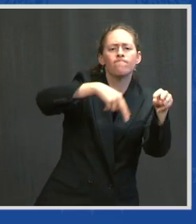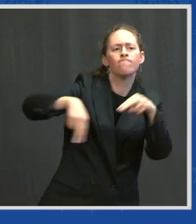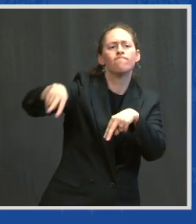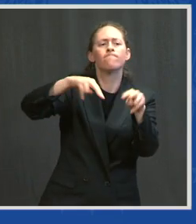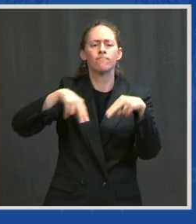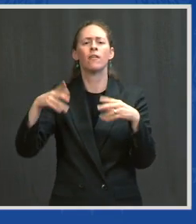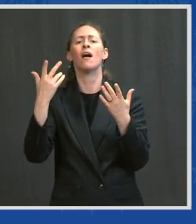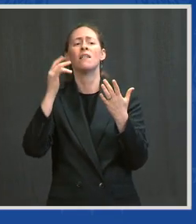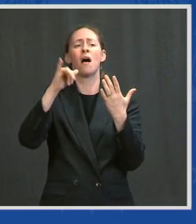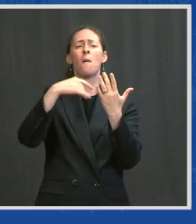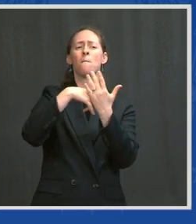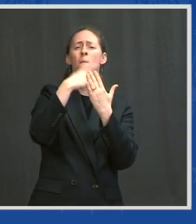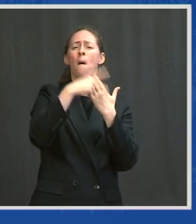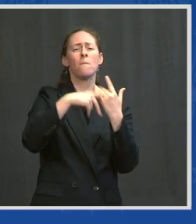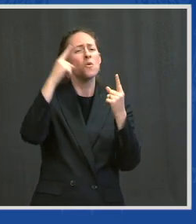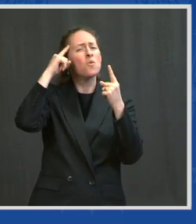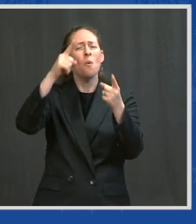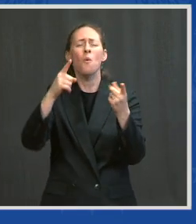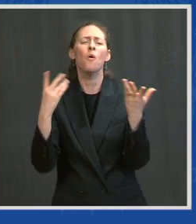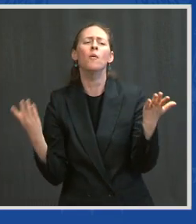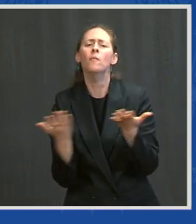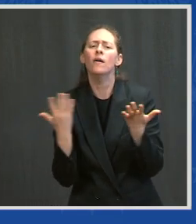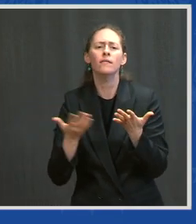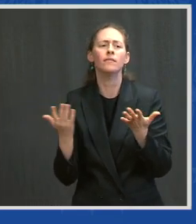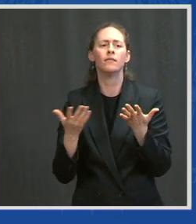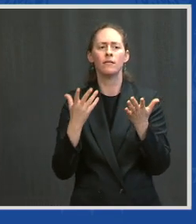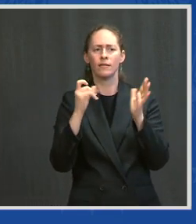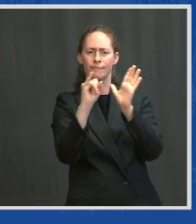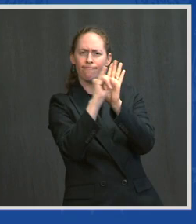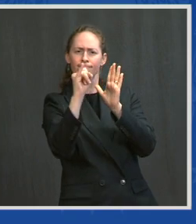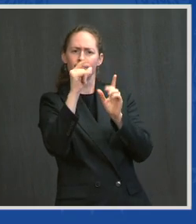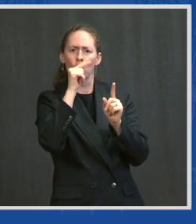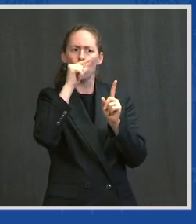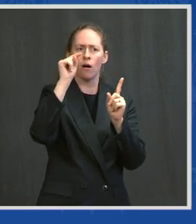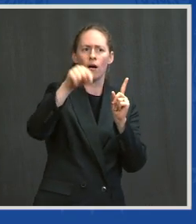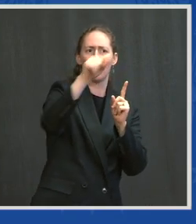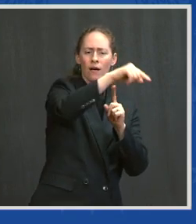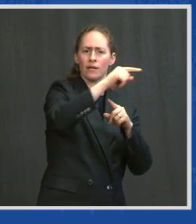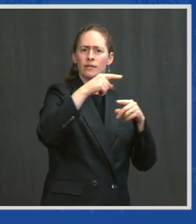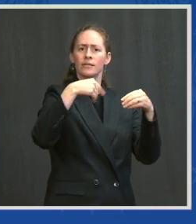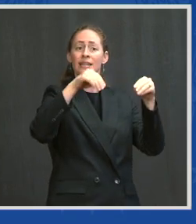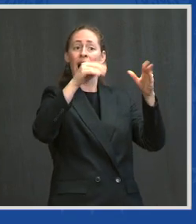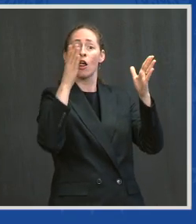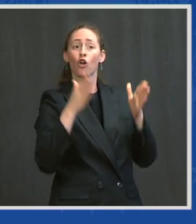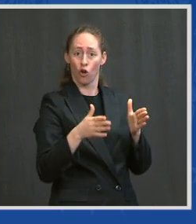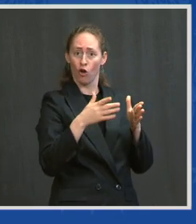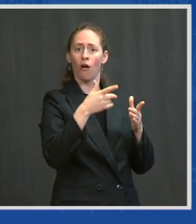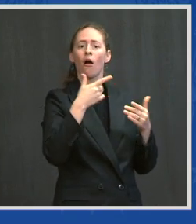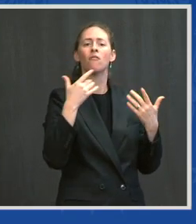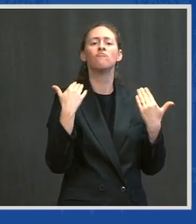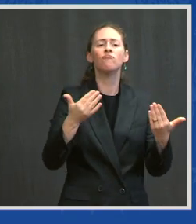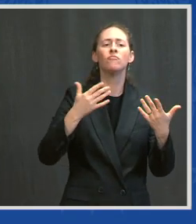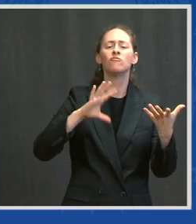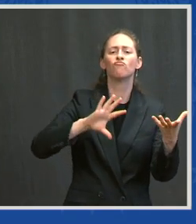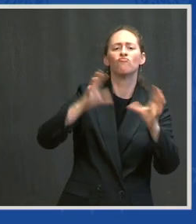that pose the greatest risk to public safety. Starting today, ATF will make clear to investigators